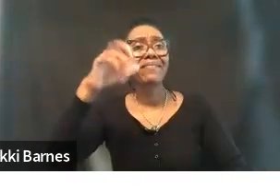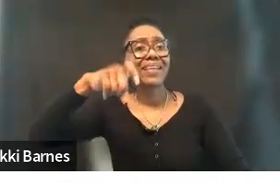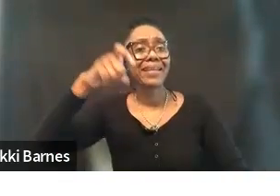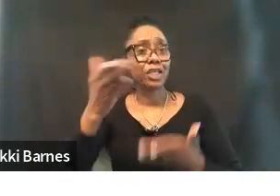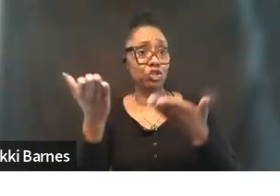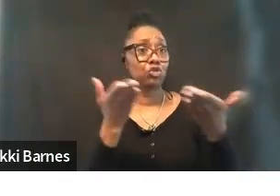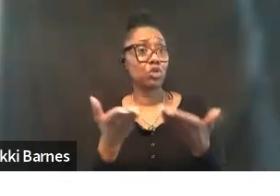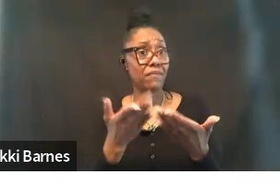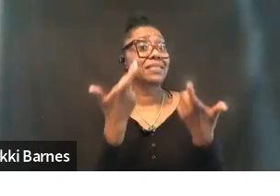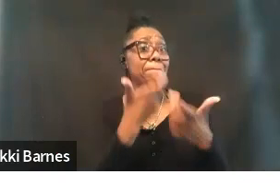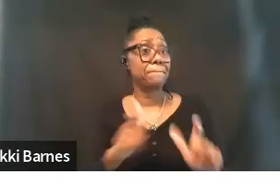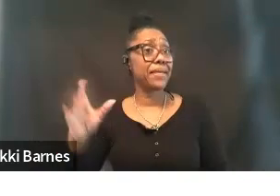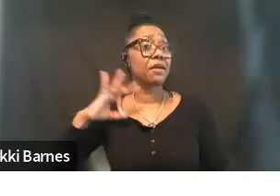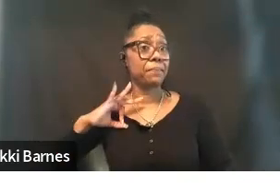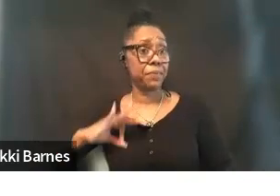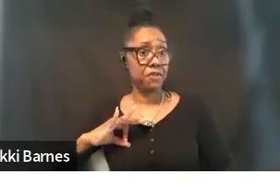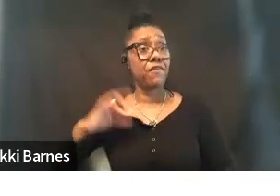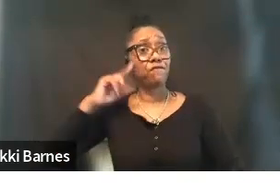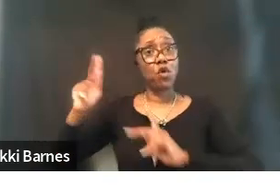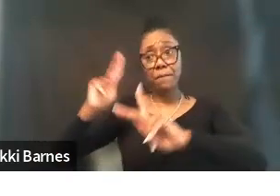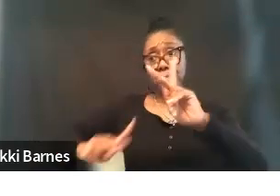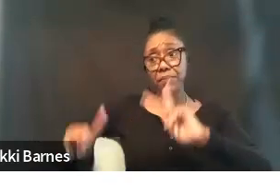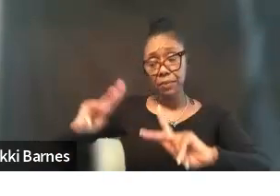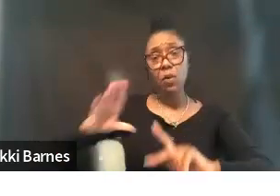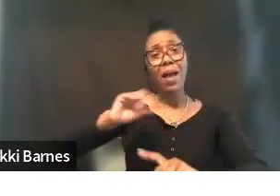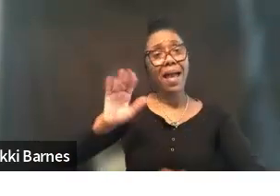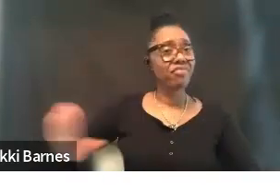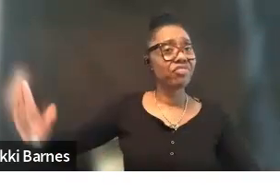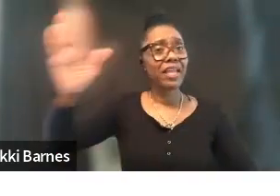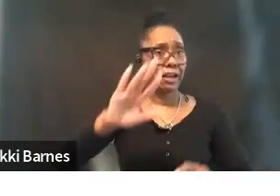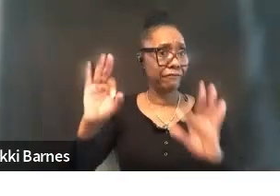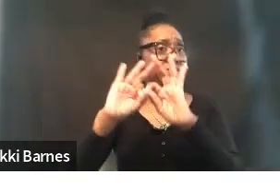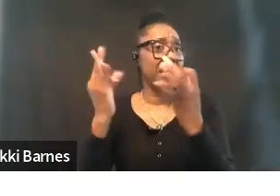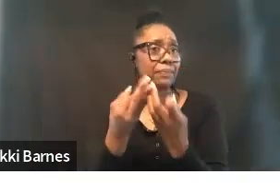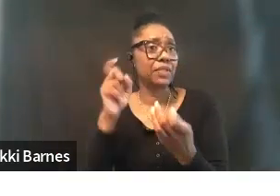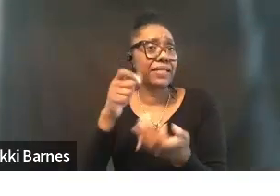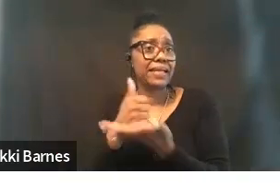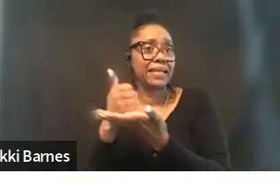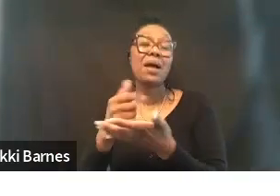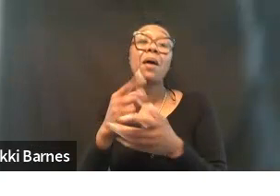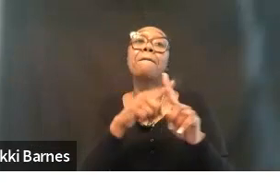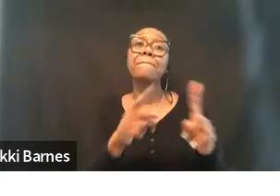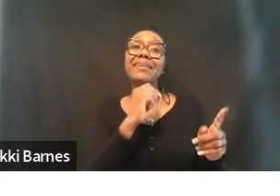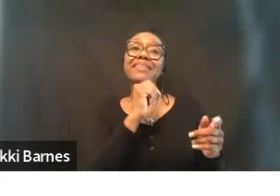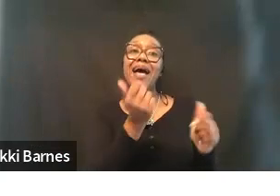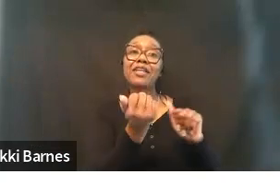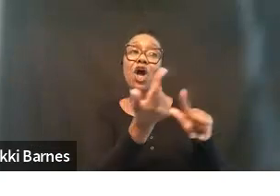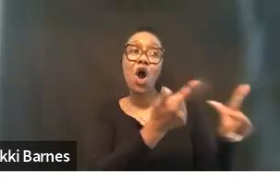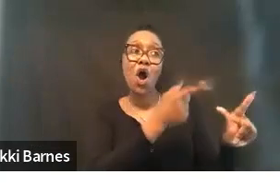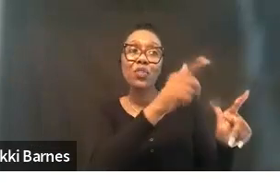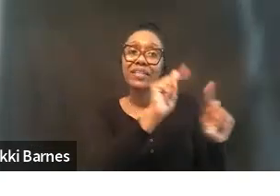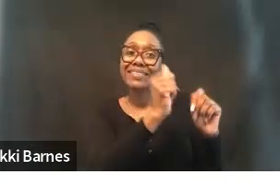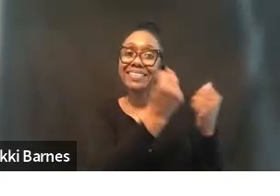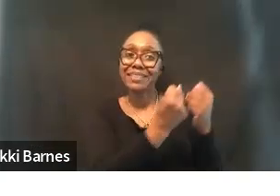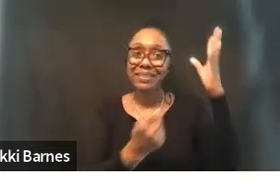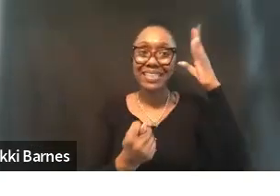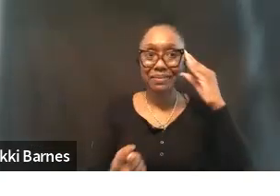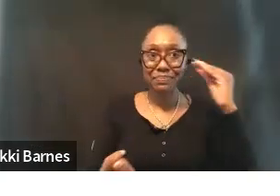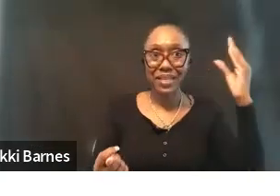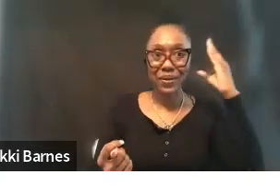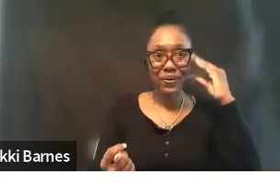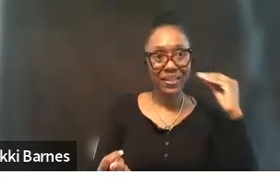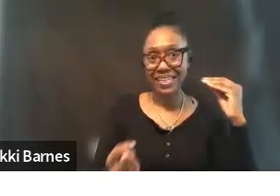to individuals and their families. But not all of these teams have experience in, providing of that type of service.